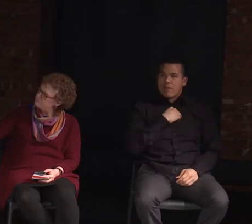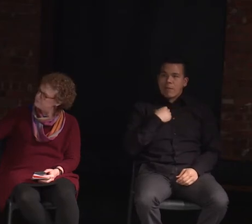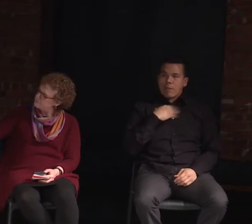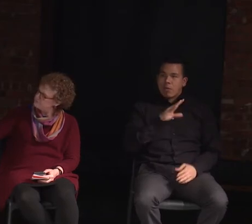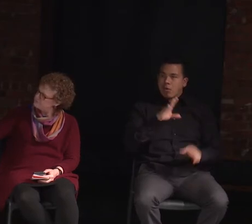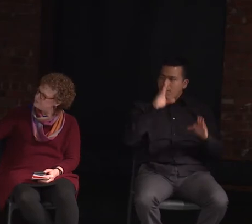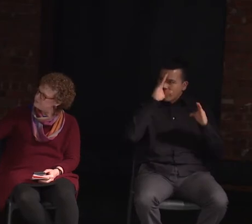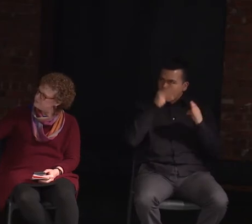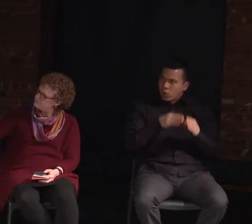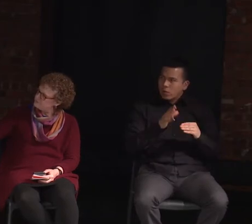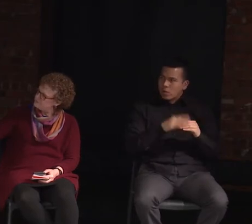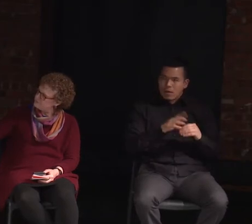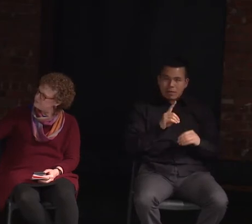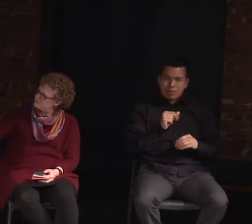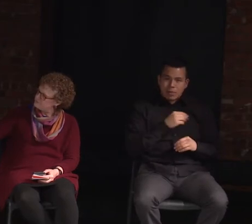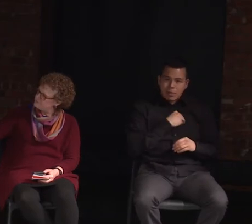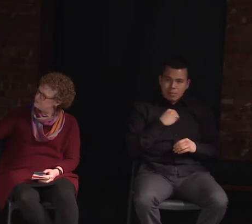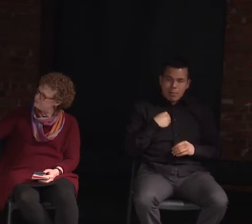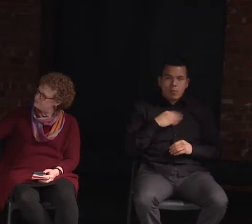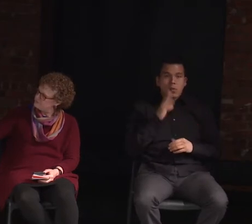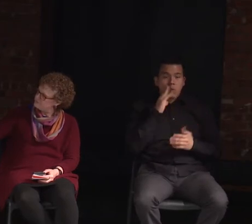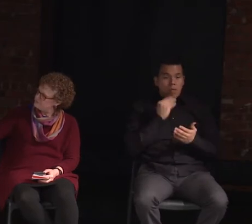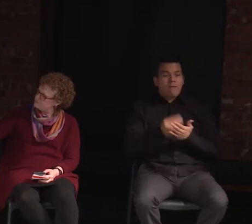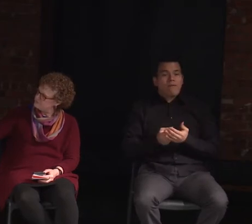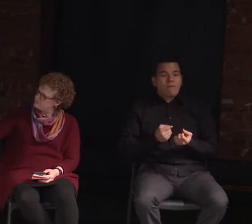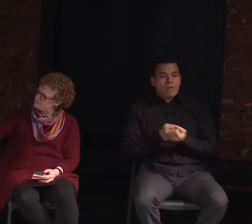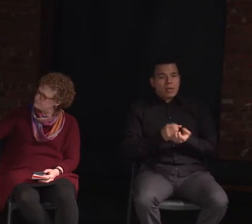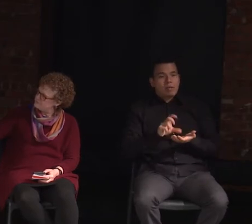We're going to roll out some funding related to that now.